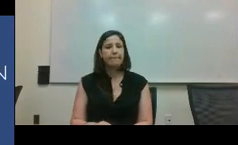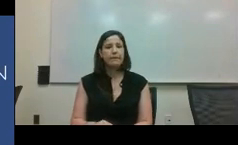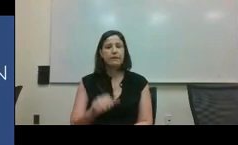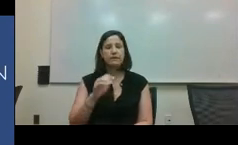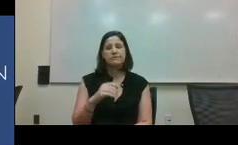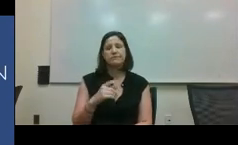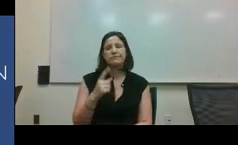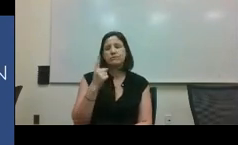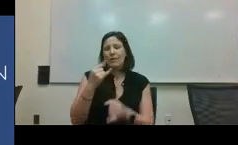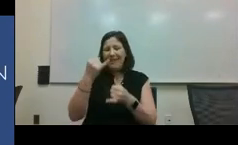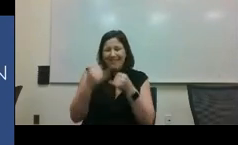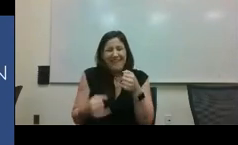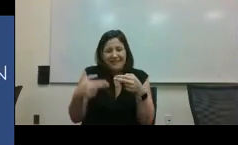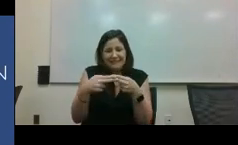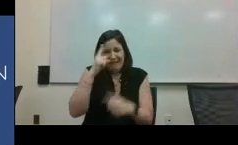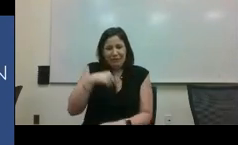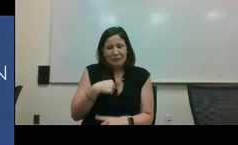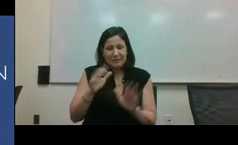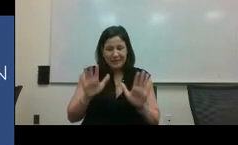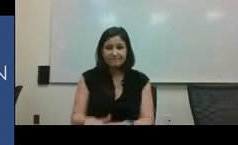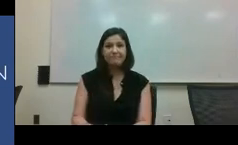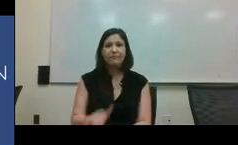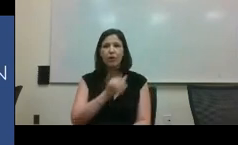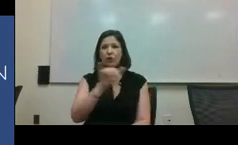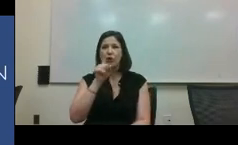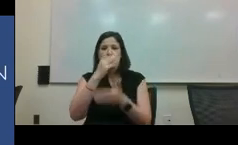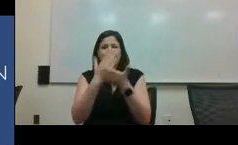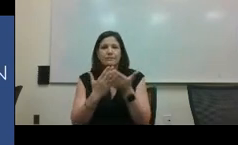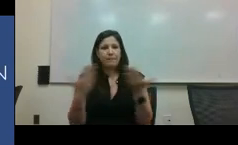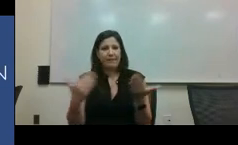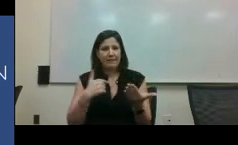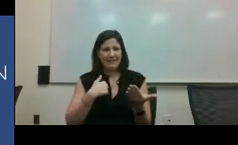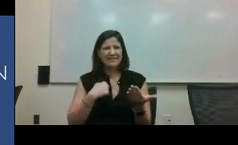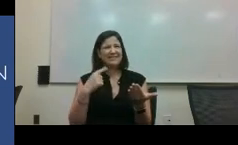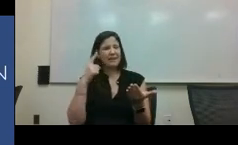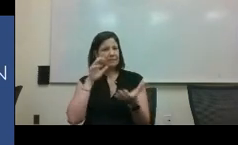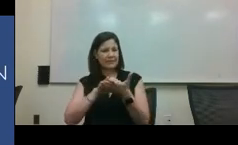So, just one last slide for me. Then these are some of the things that I think needs to happen.